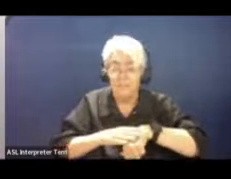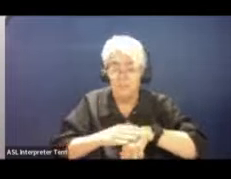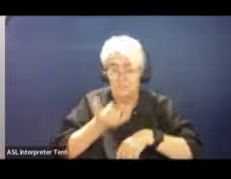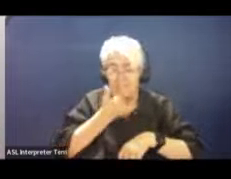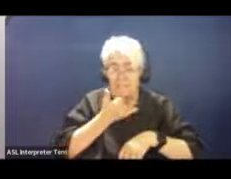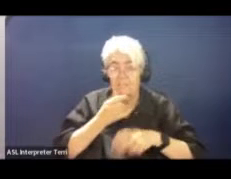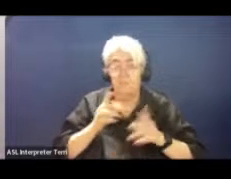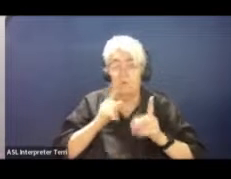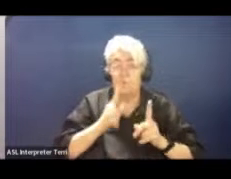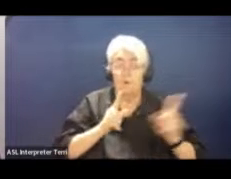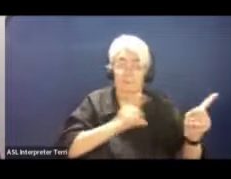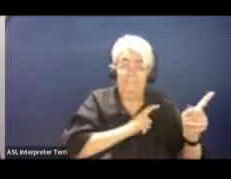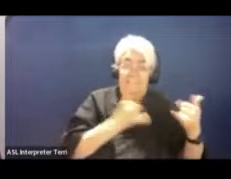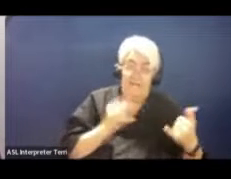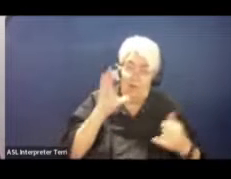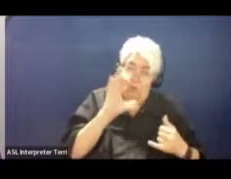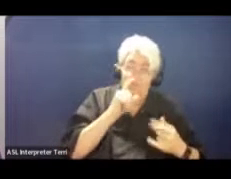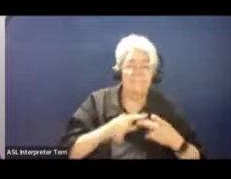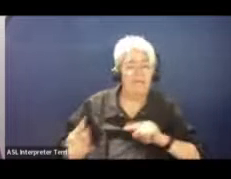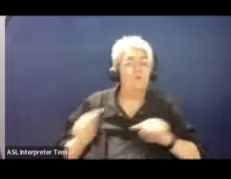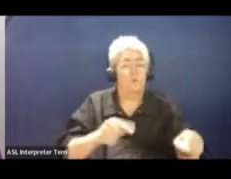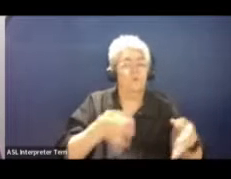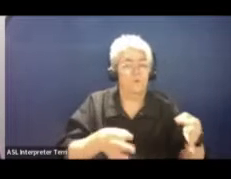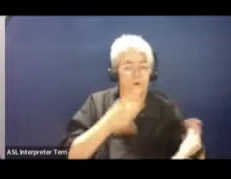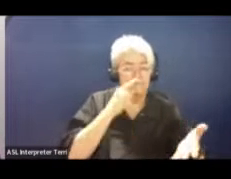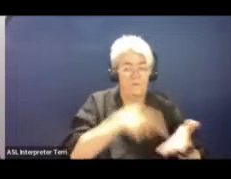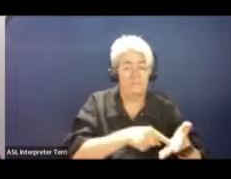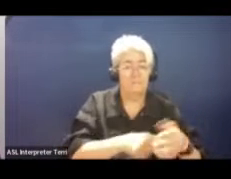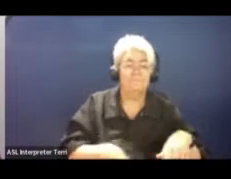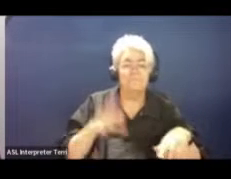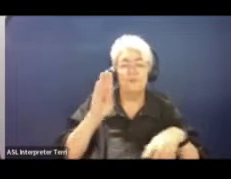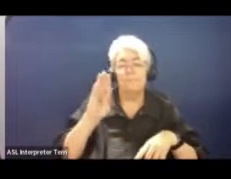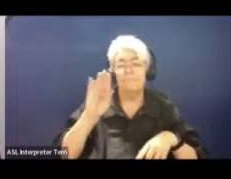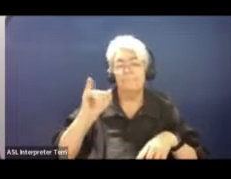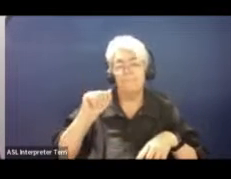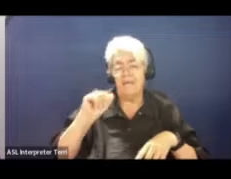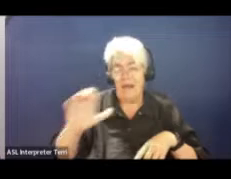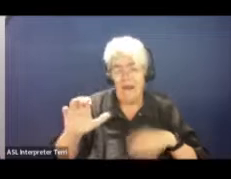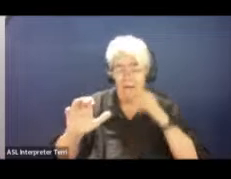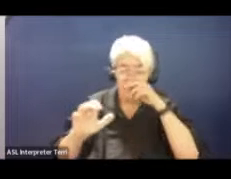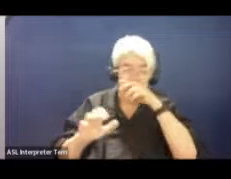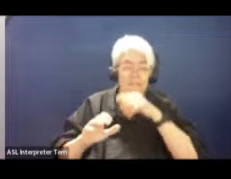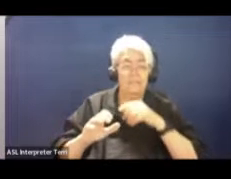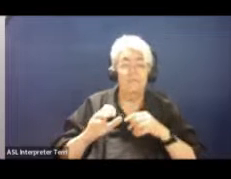courts. So BIAC's role in these courts is to identify the brain injury survivors that are